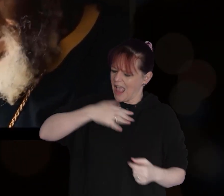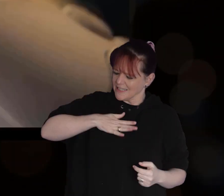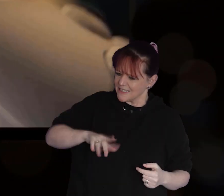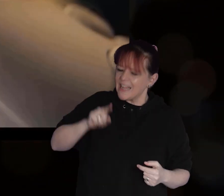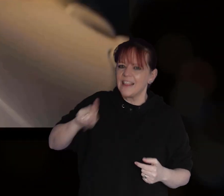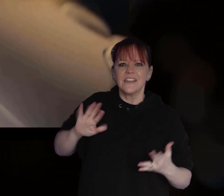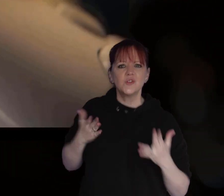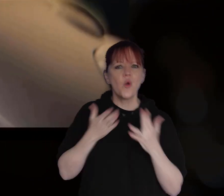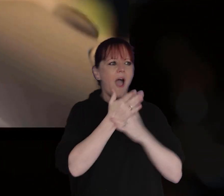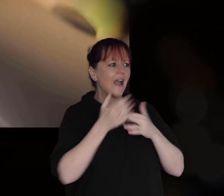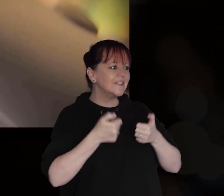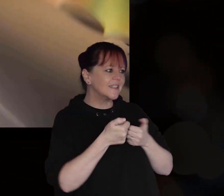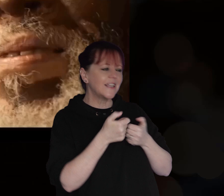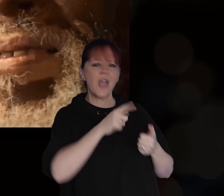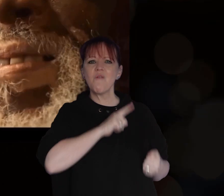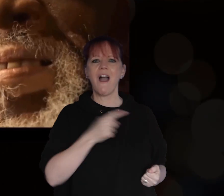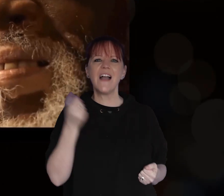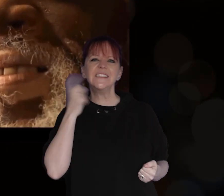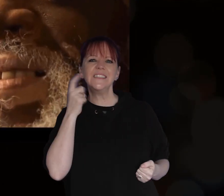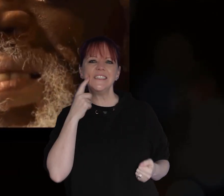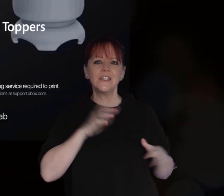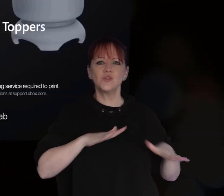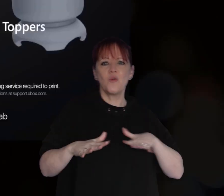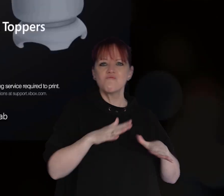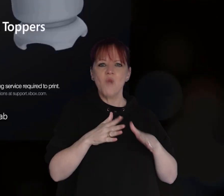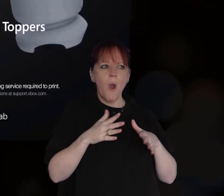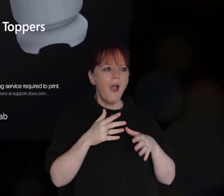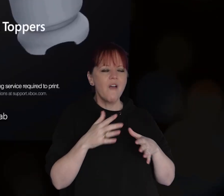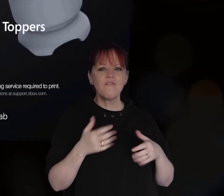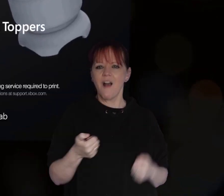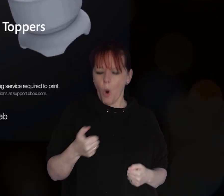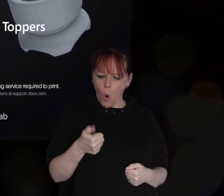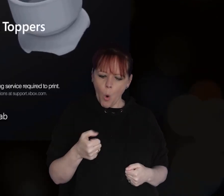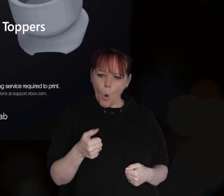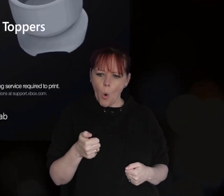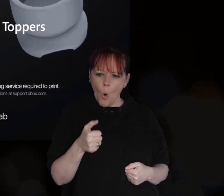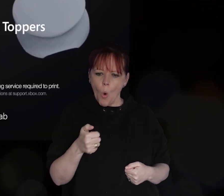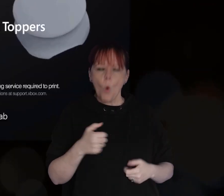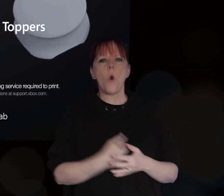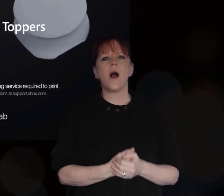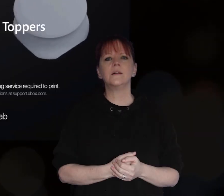make it easier to maneuver. You can get files from the Xbox Design Lab,